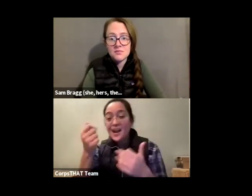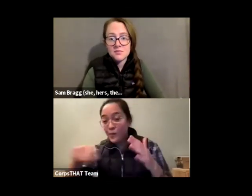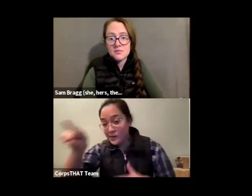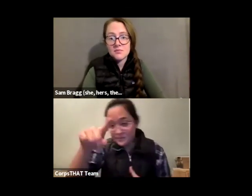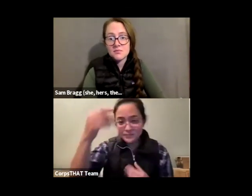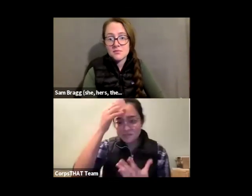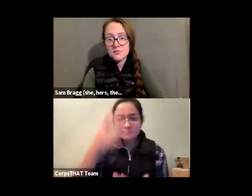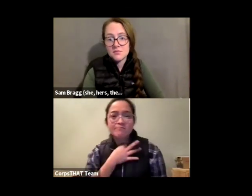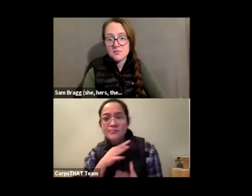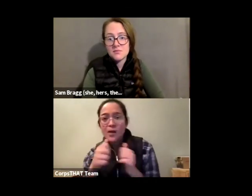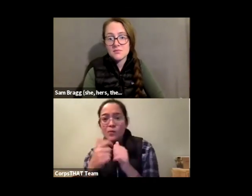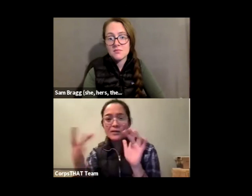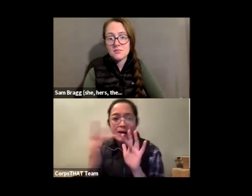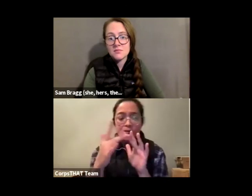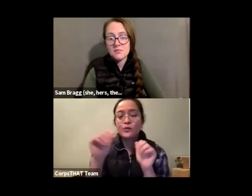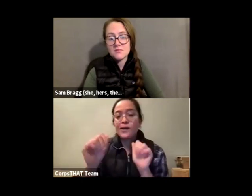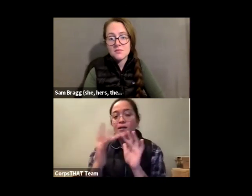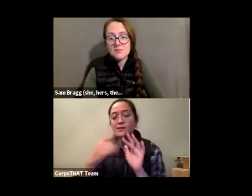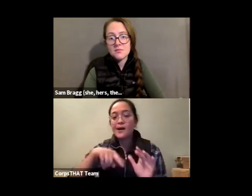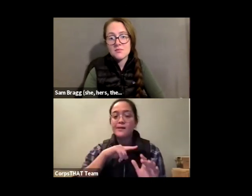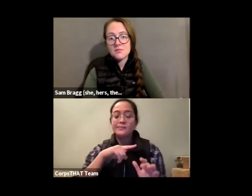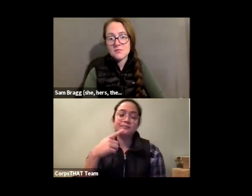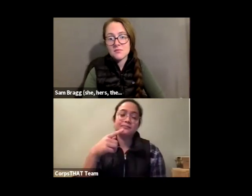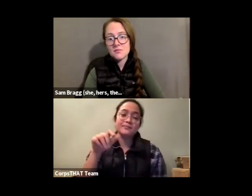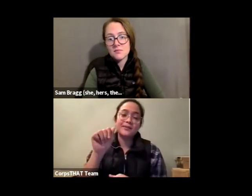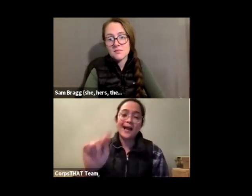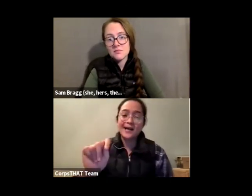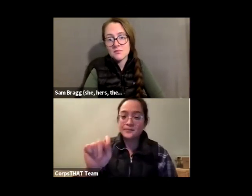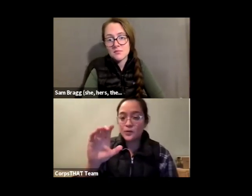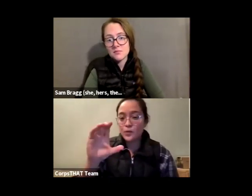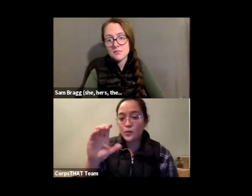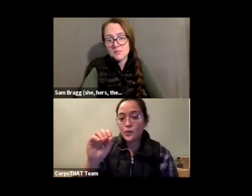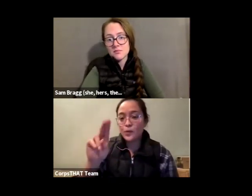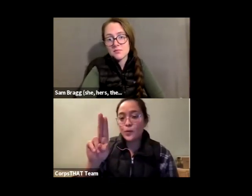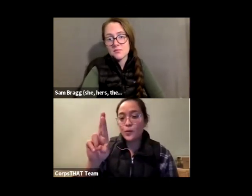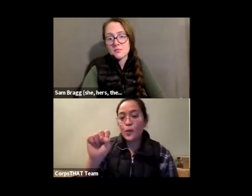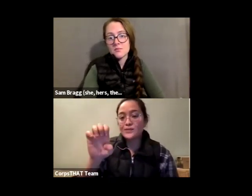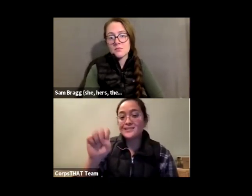for sharing that perspective um and i know some people are wondering about how you can contact us